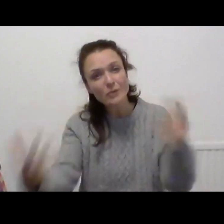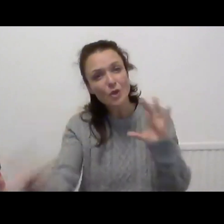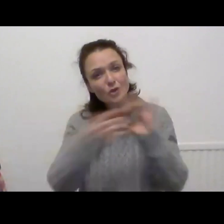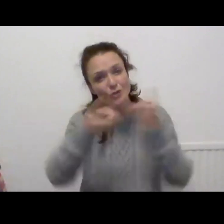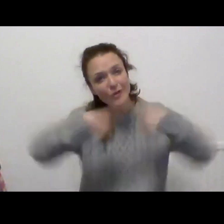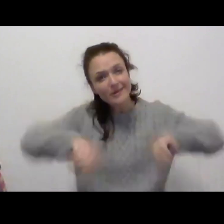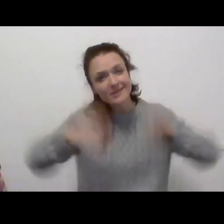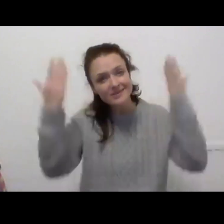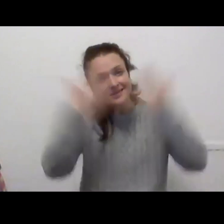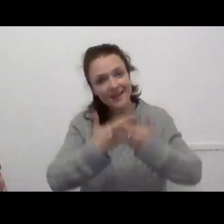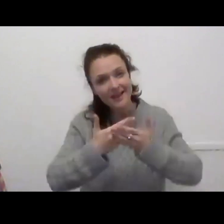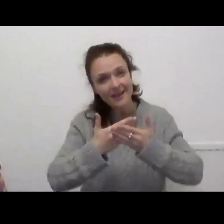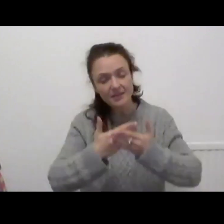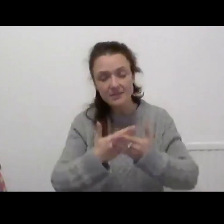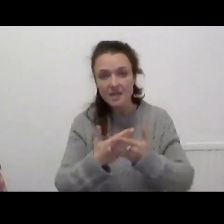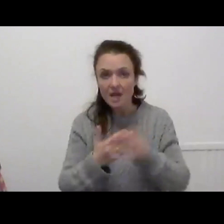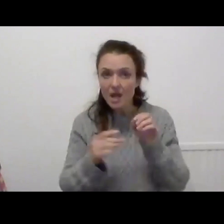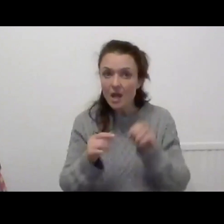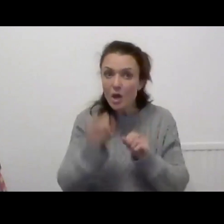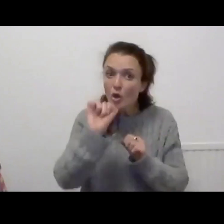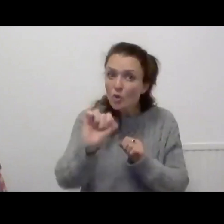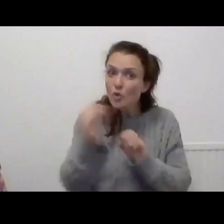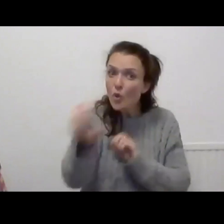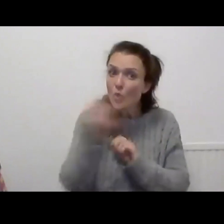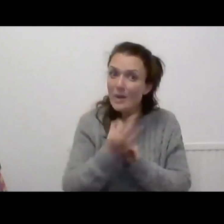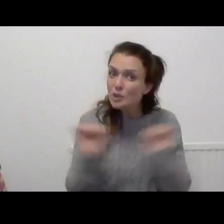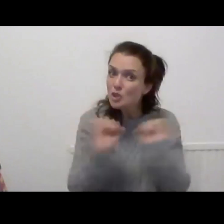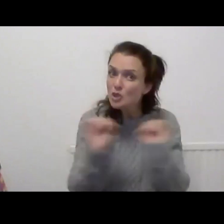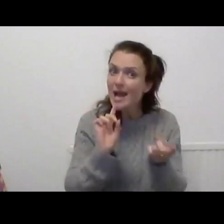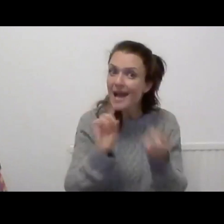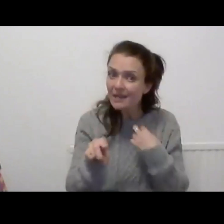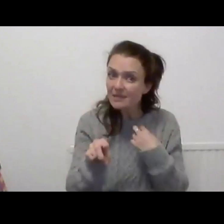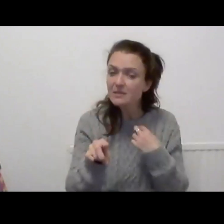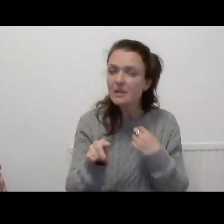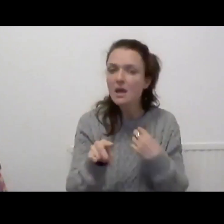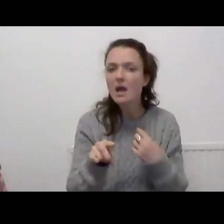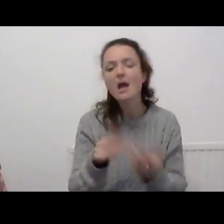if you've not had your questions answered, they will be answered. And we will send a link